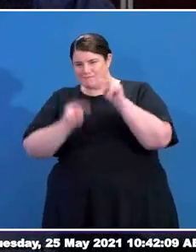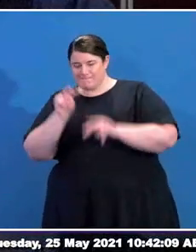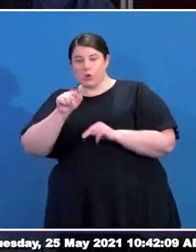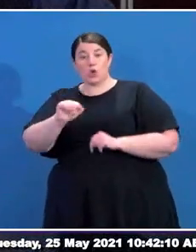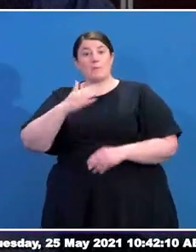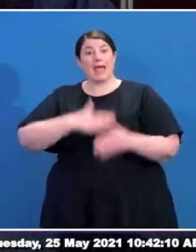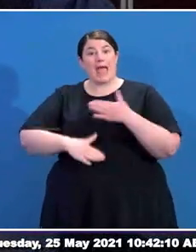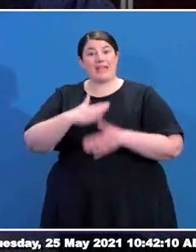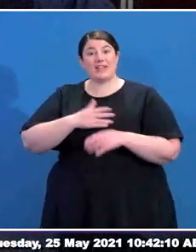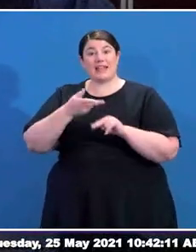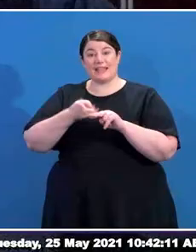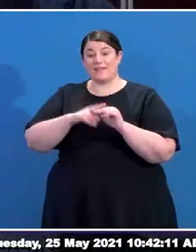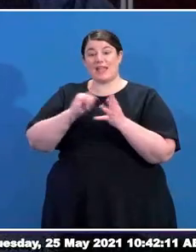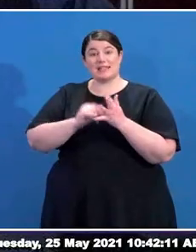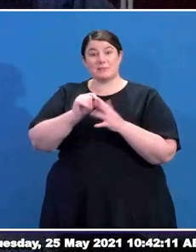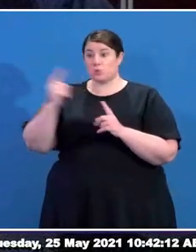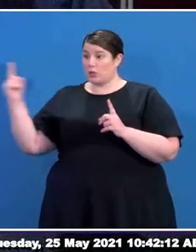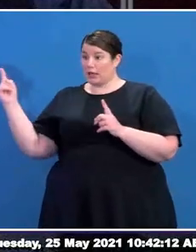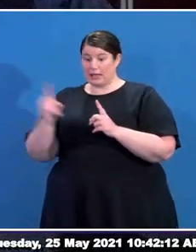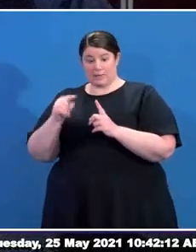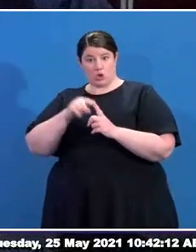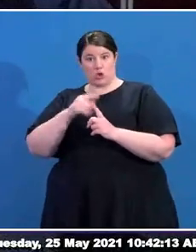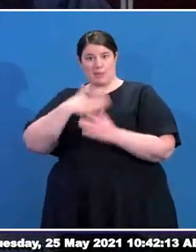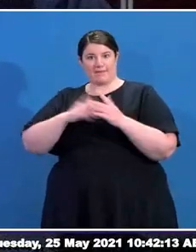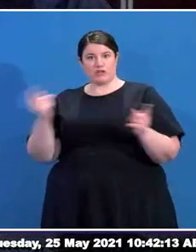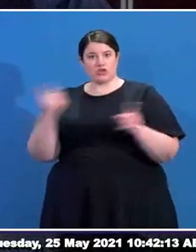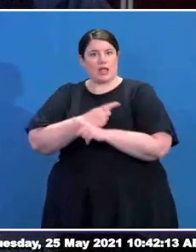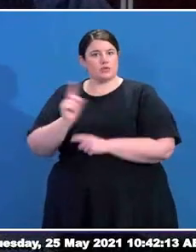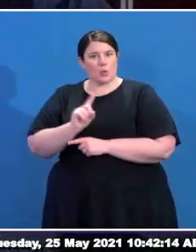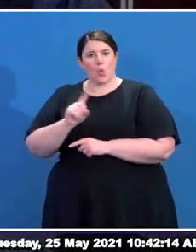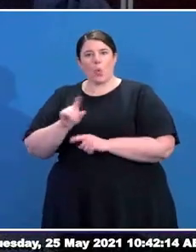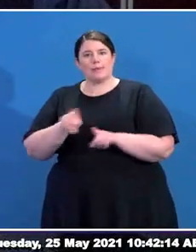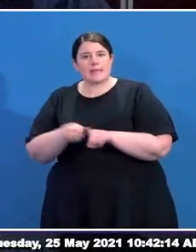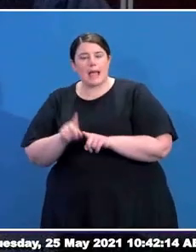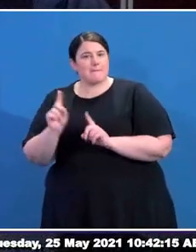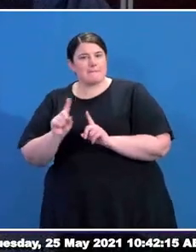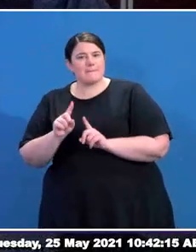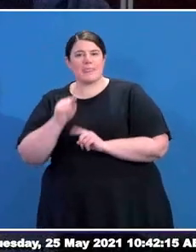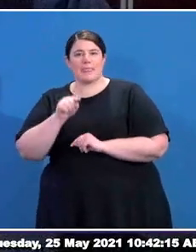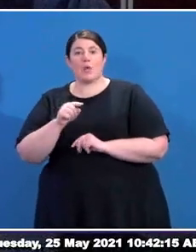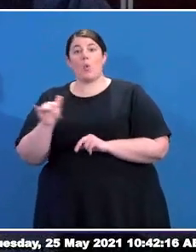and also whether or not she asks for him when he's not around.